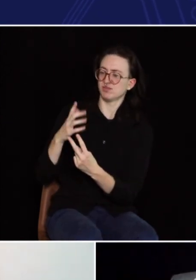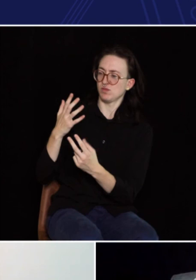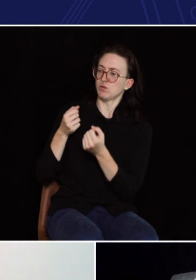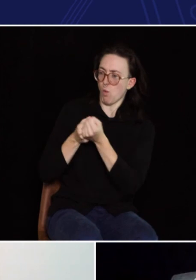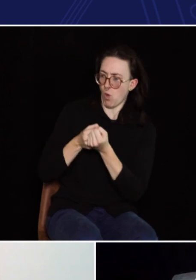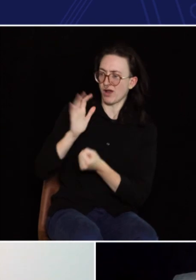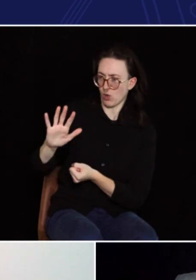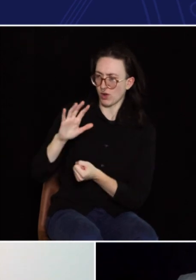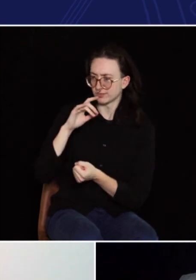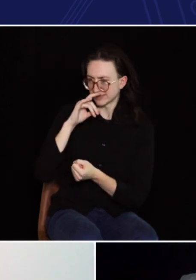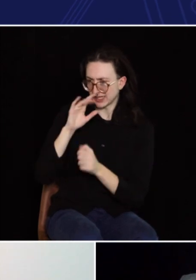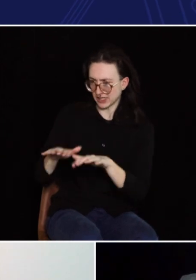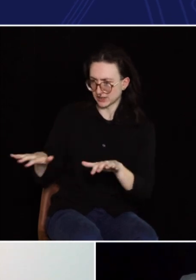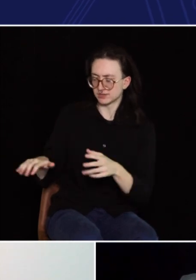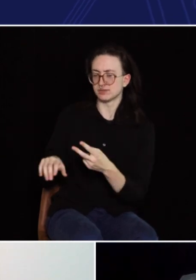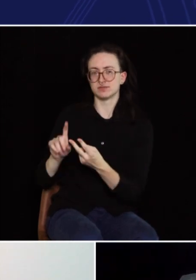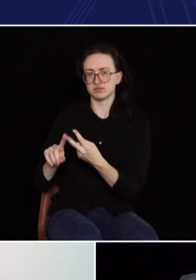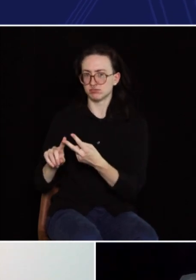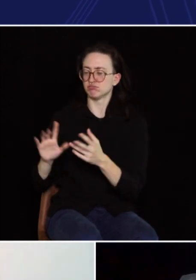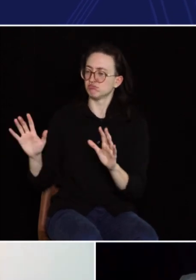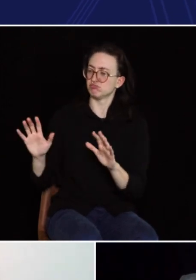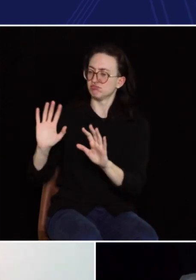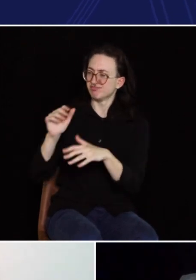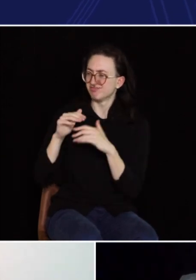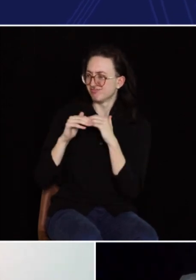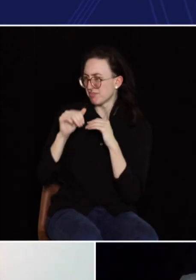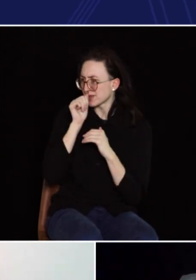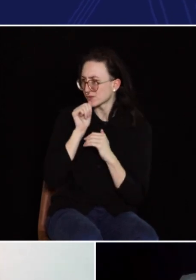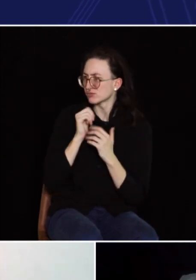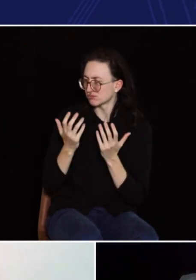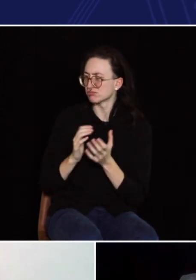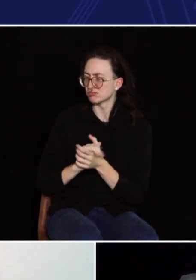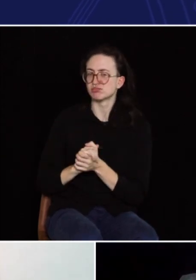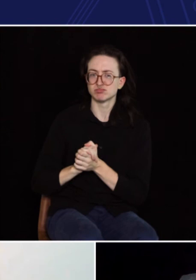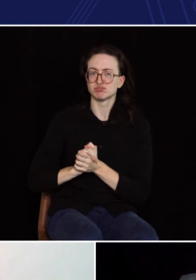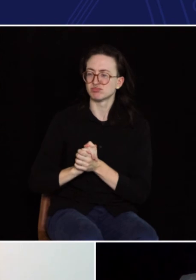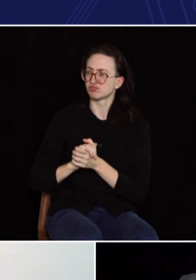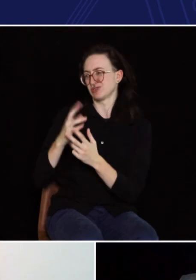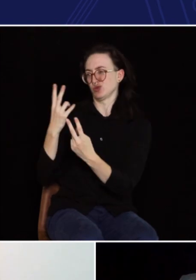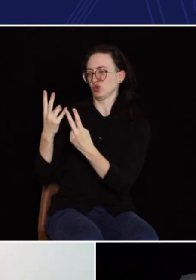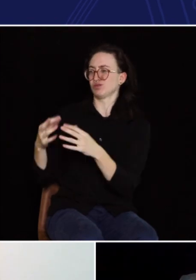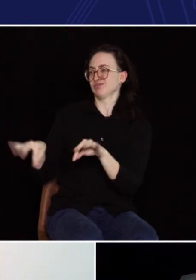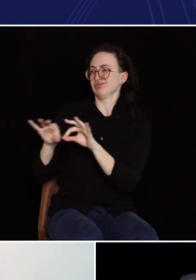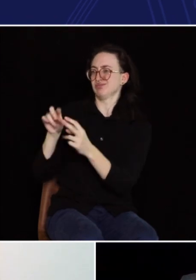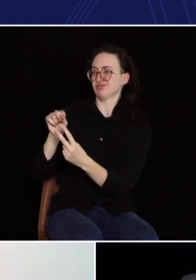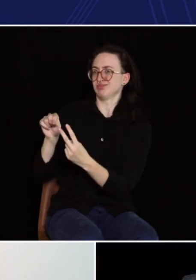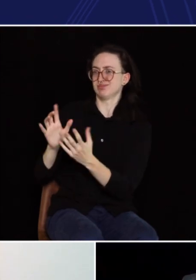Support your -- support your kids and be patient. Those are the two takeaways.